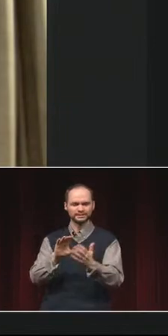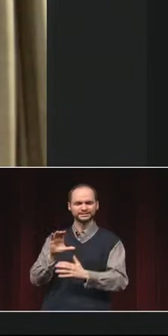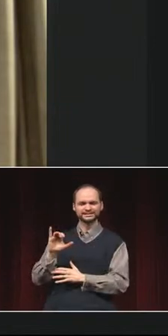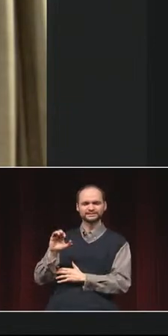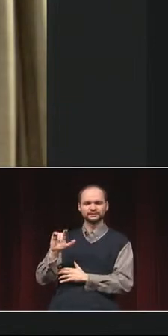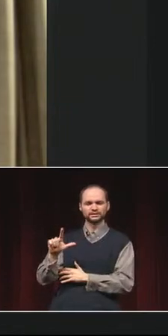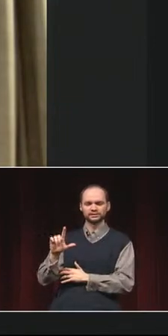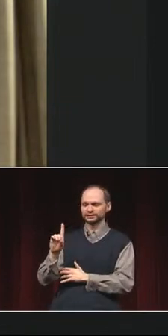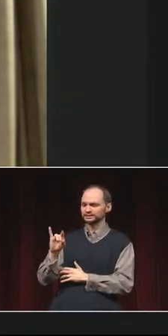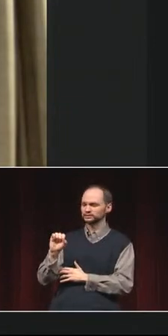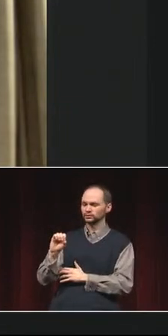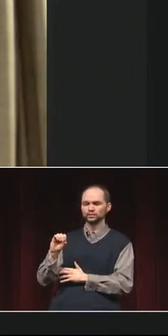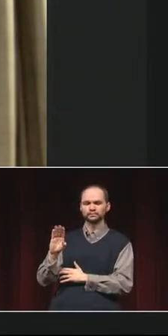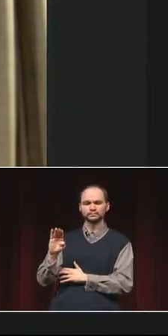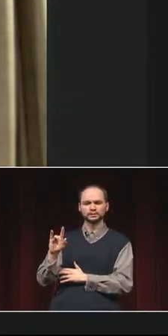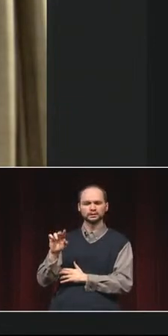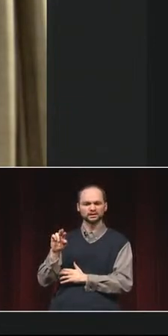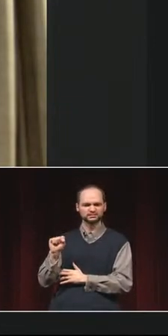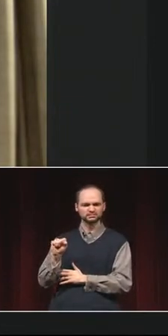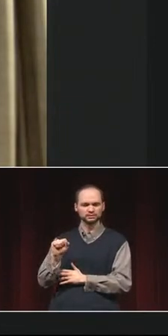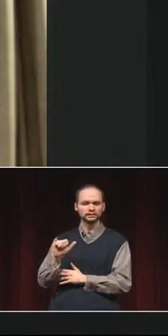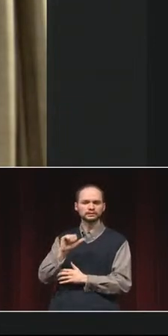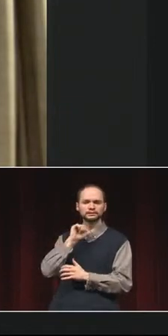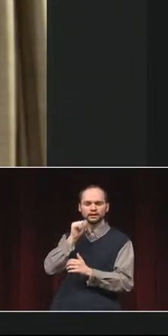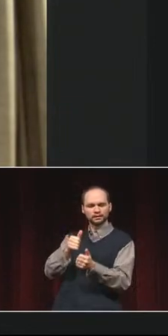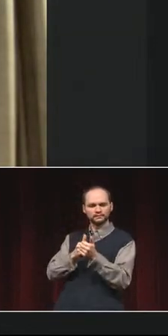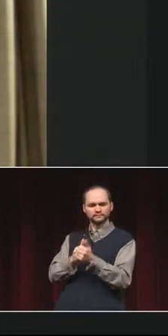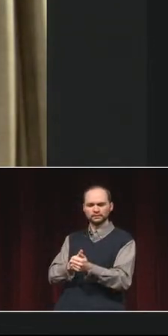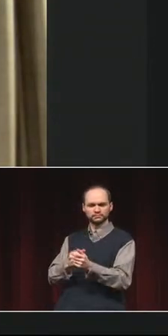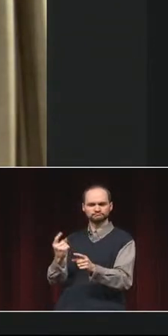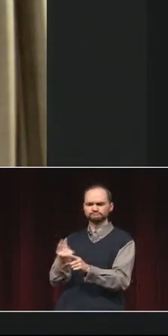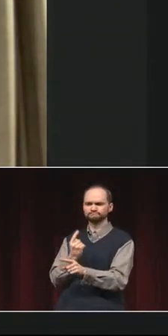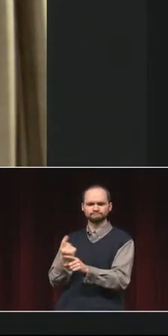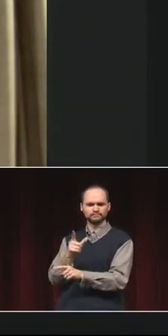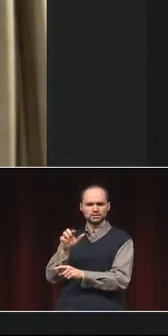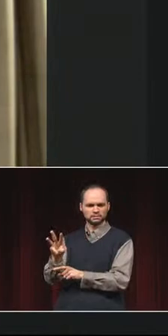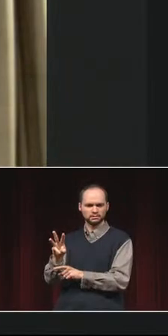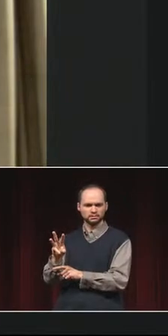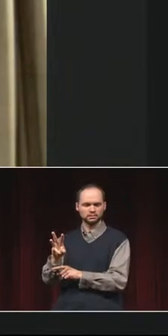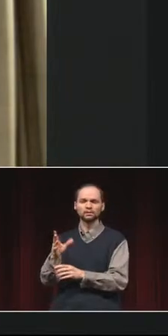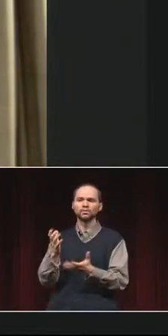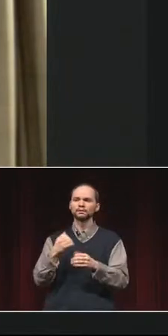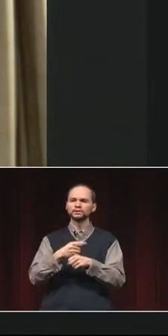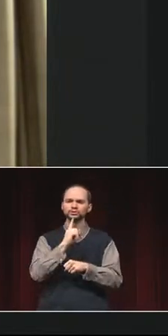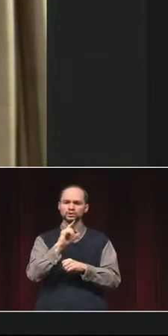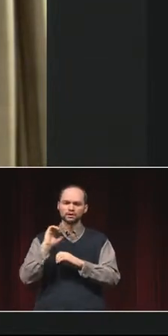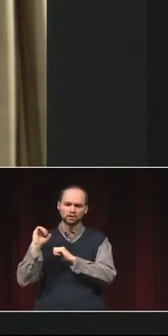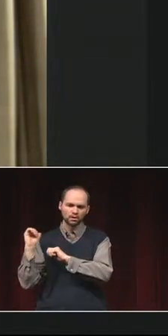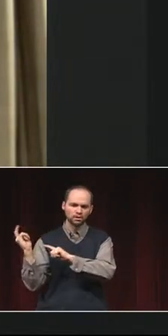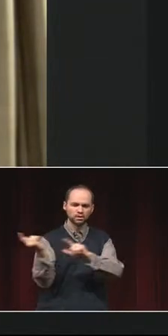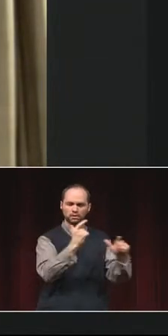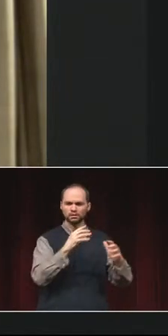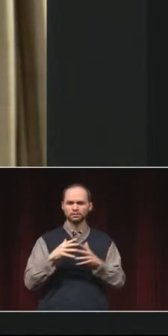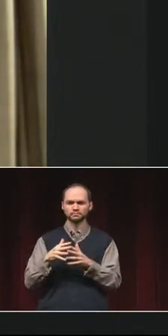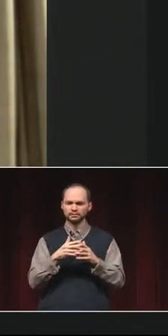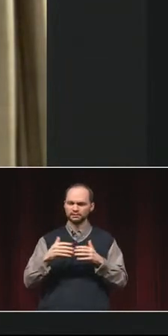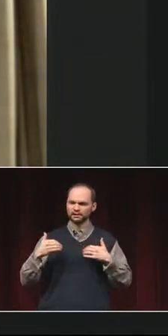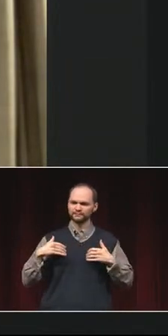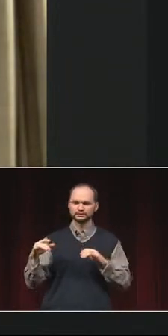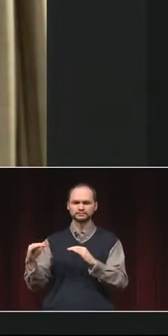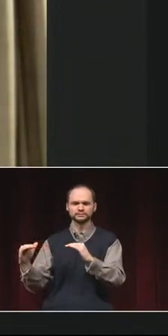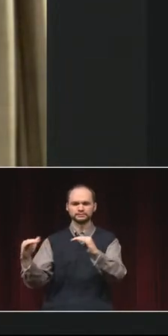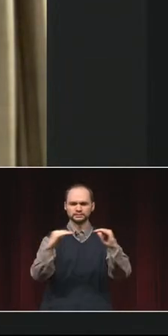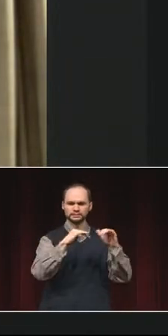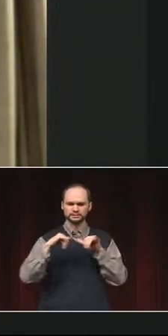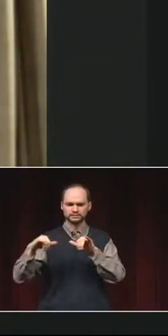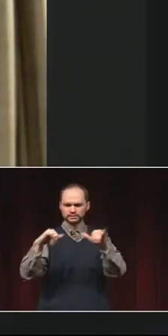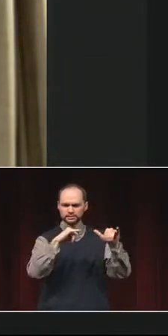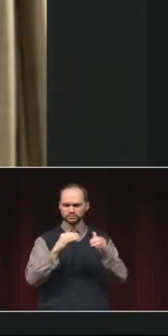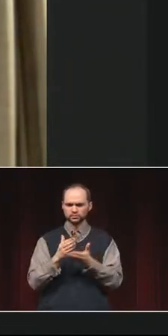for the civil rights of all Americans. This means women too. My husband and I,